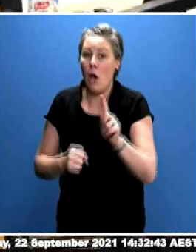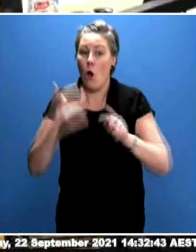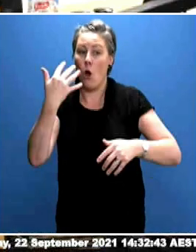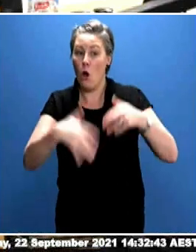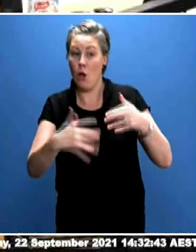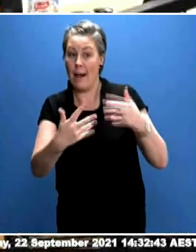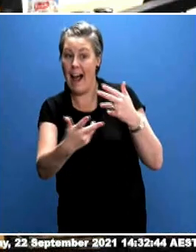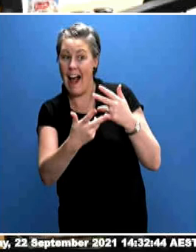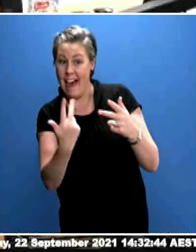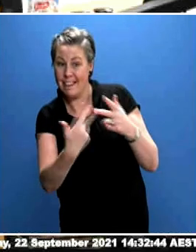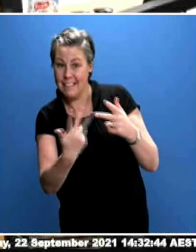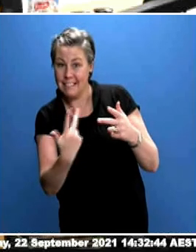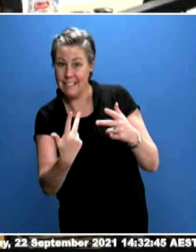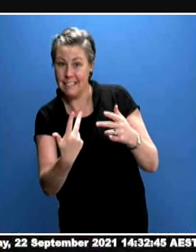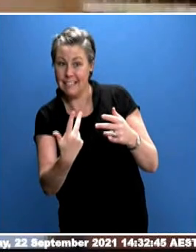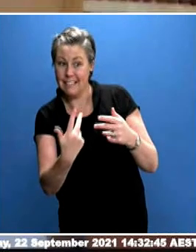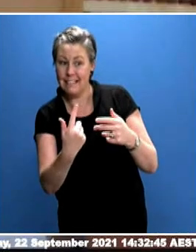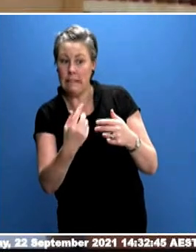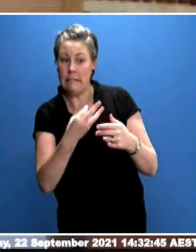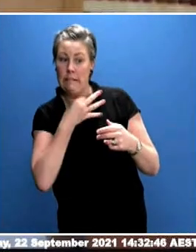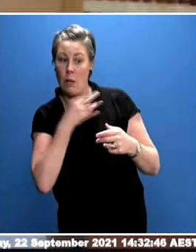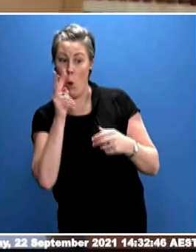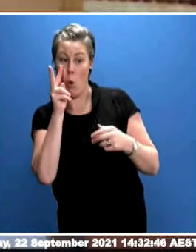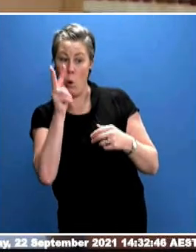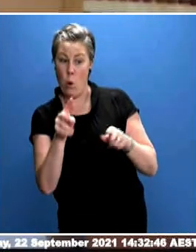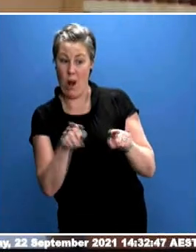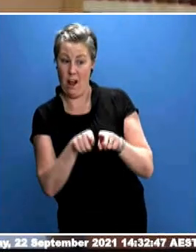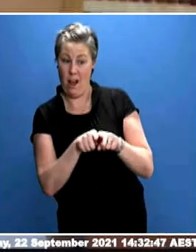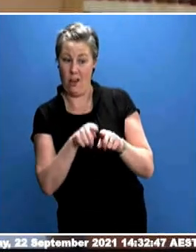and it presents as criminality is one of our exclusion criteria.